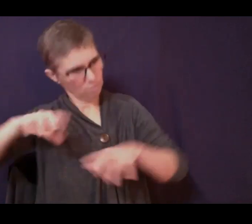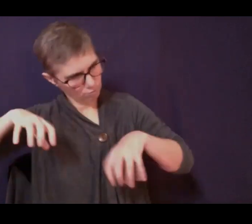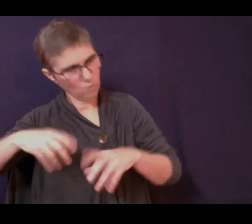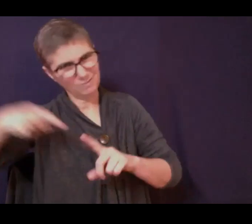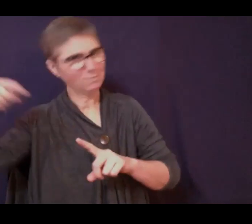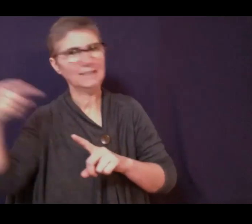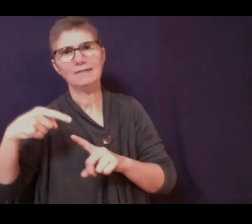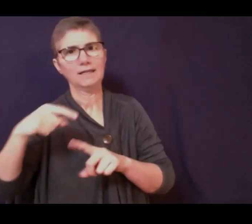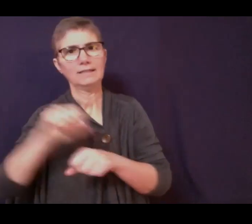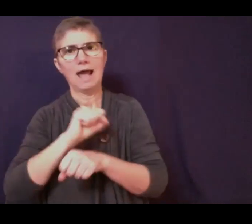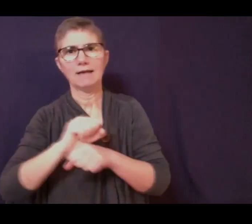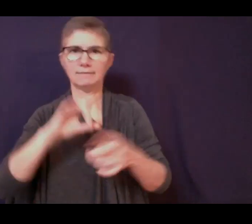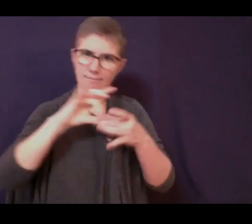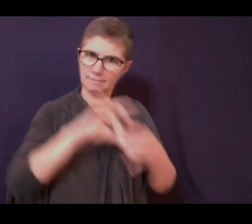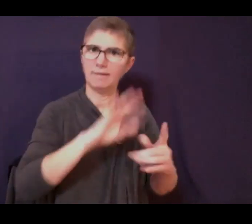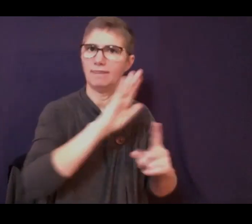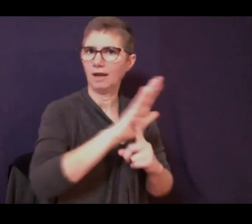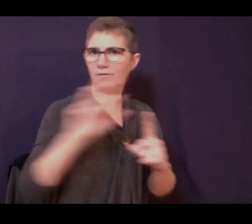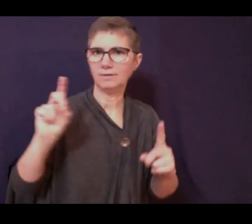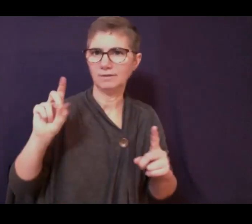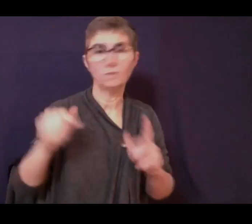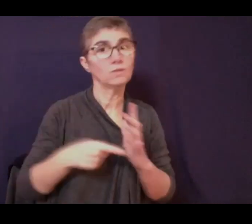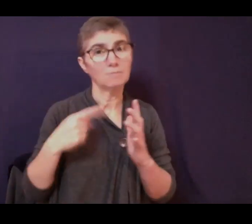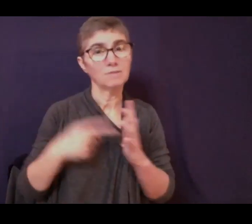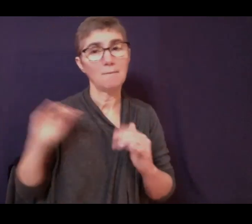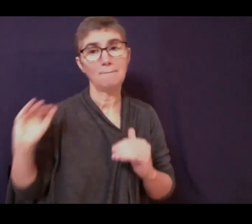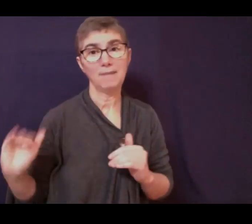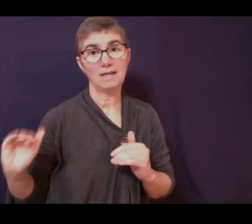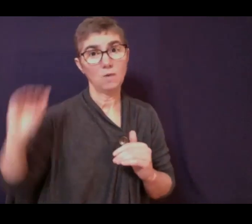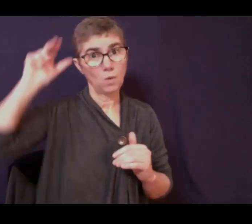disability so sometimes miniature horses can be service animals